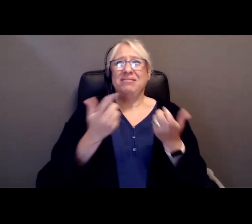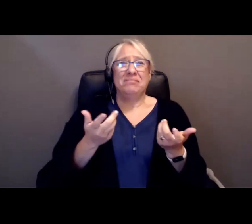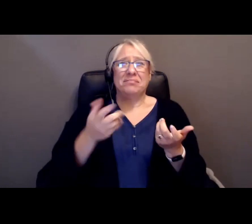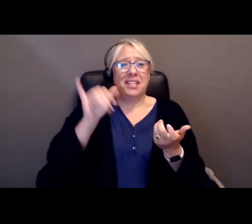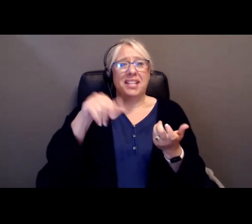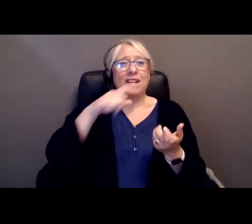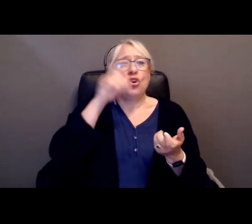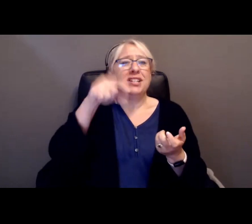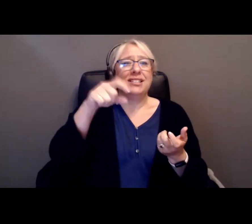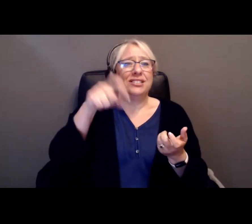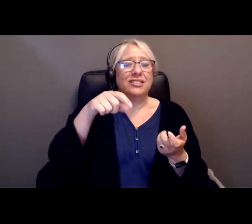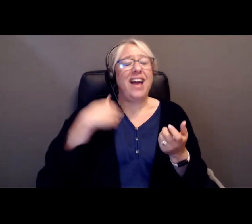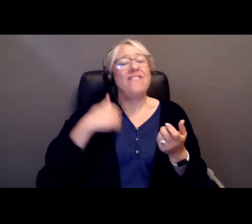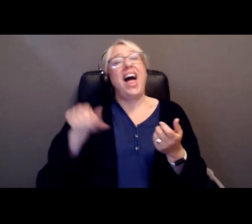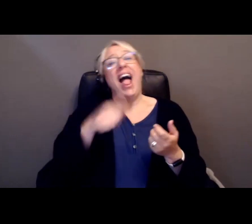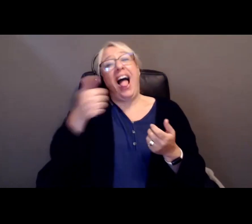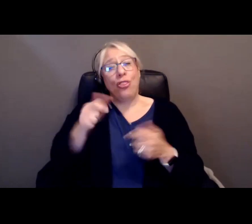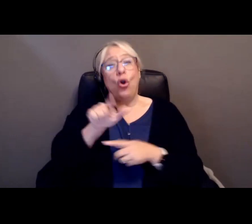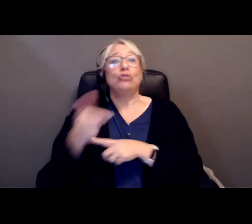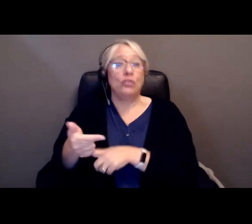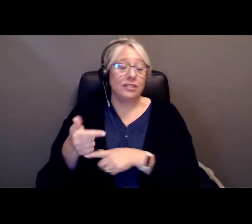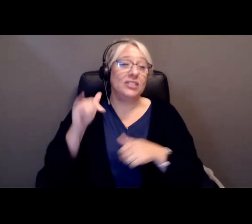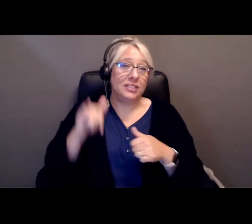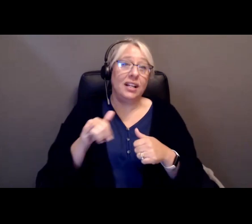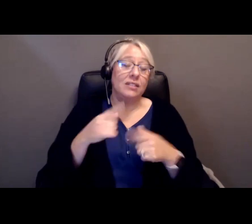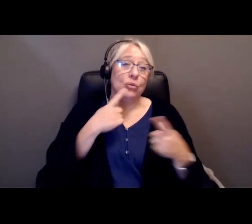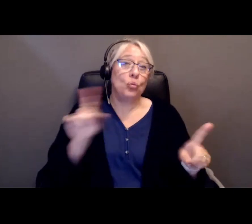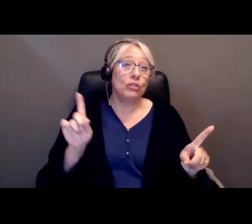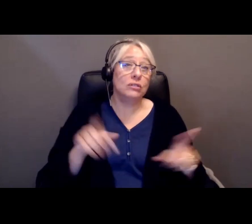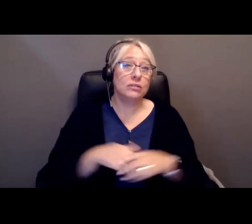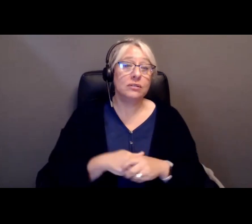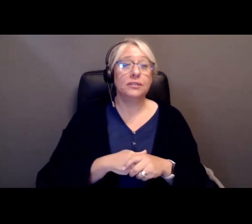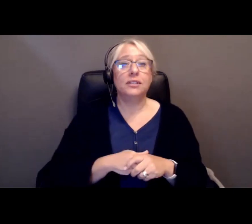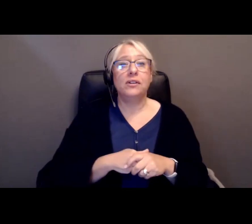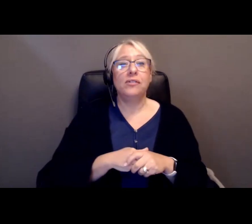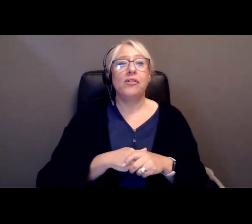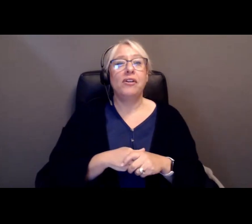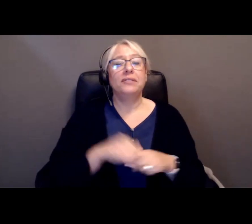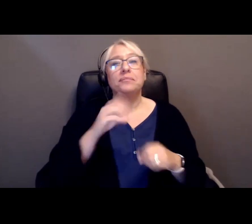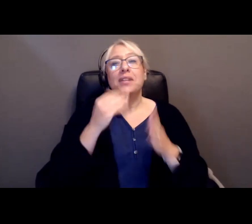are noncoercive alternatives that are actually more effective. And the list of resources was